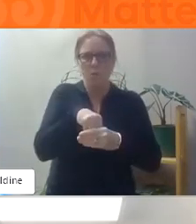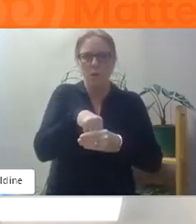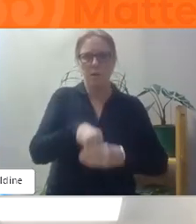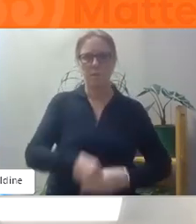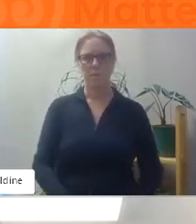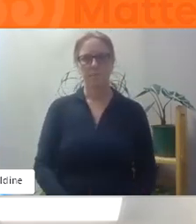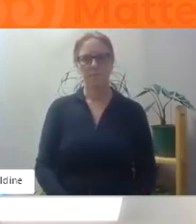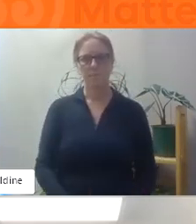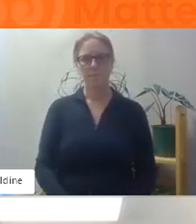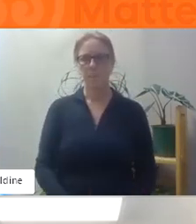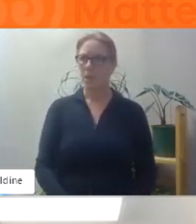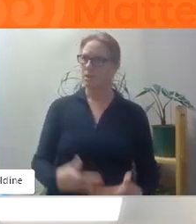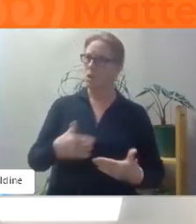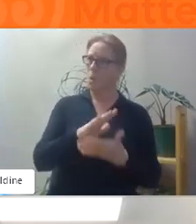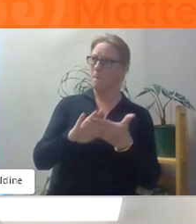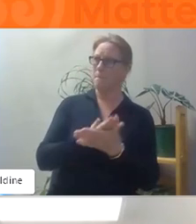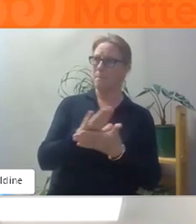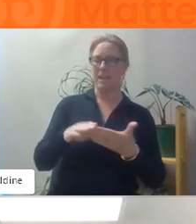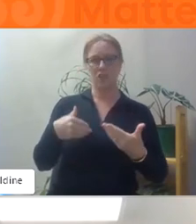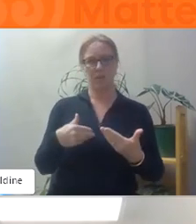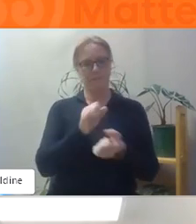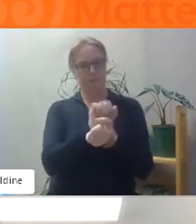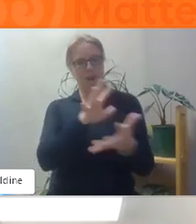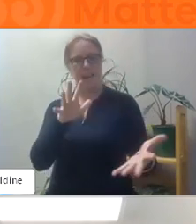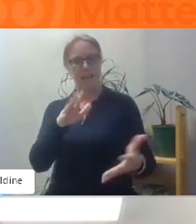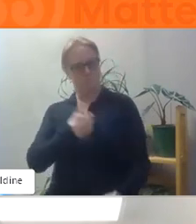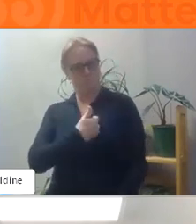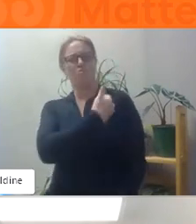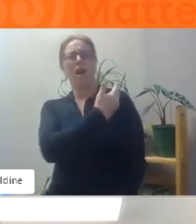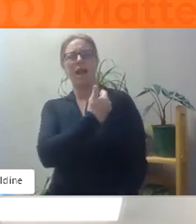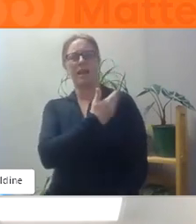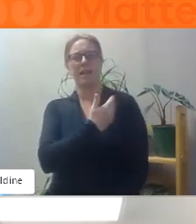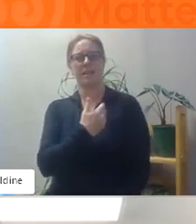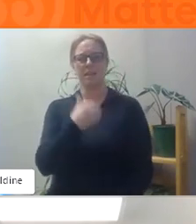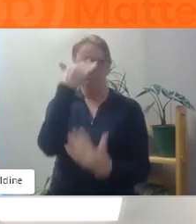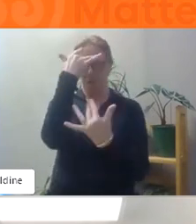So being able to freely and proudly be who you are in all aspects of